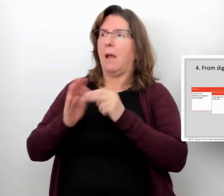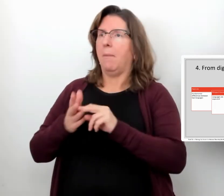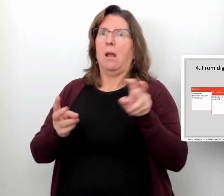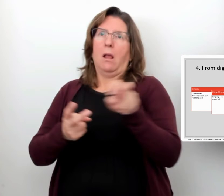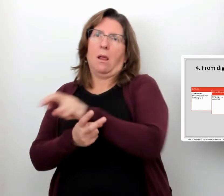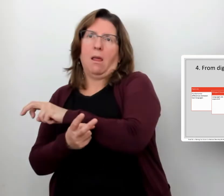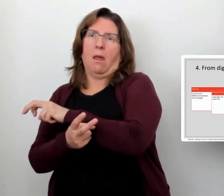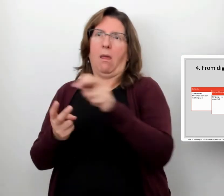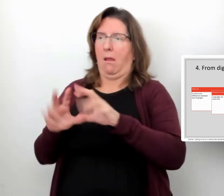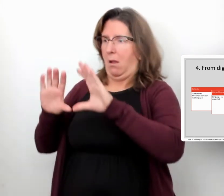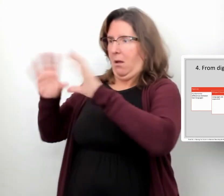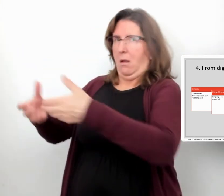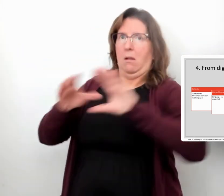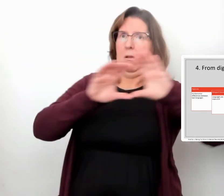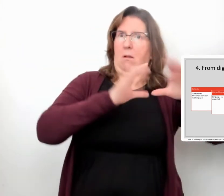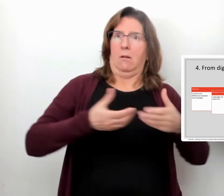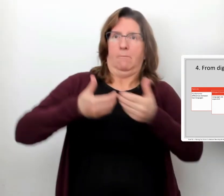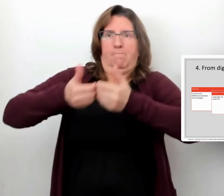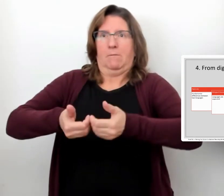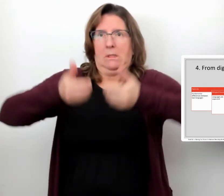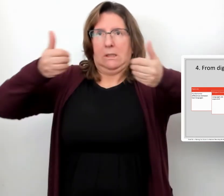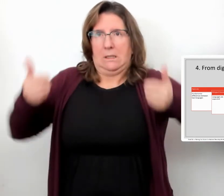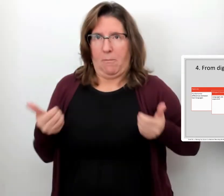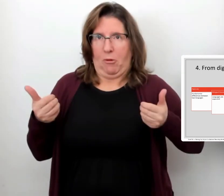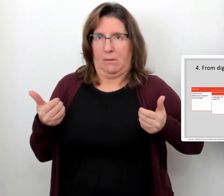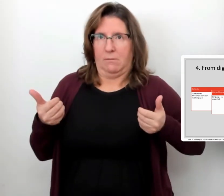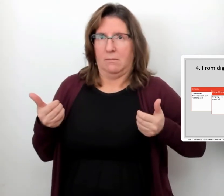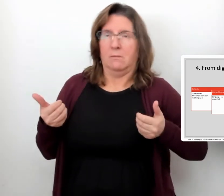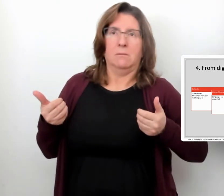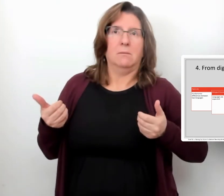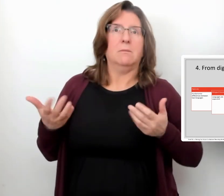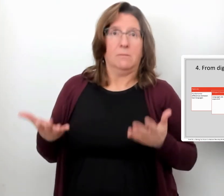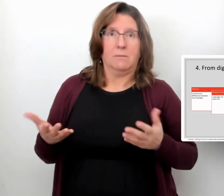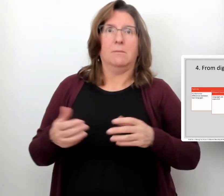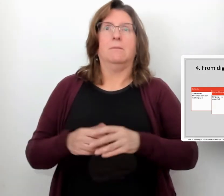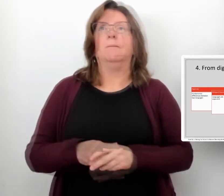Separating the languages is a 'diglossia' approach.